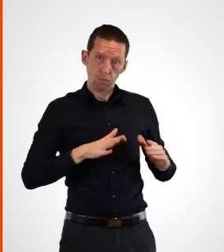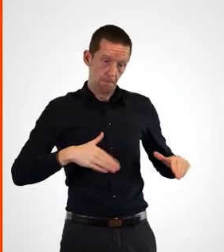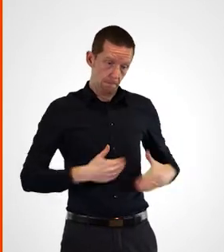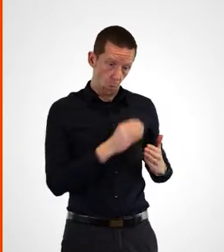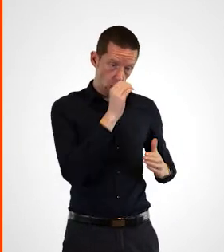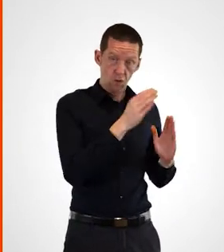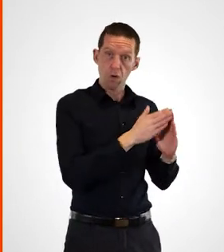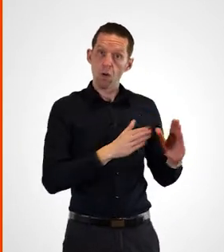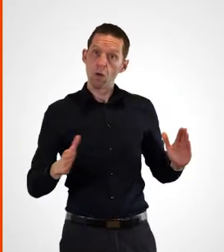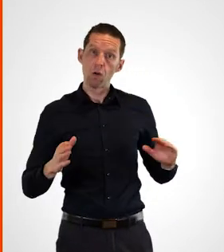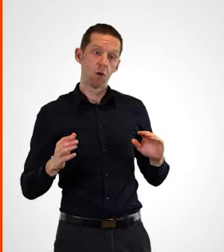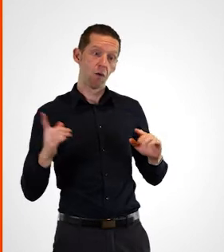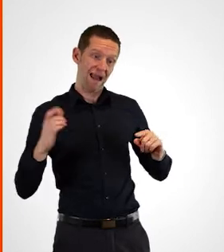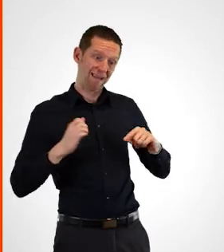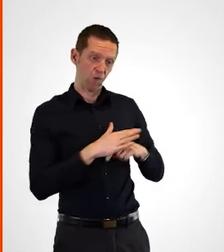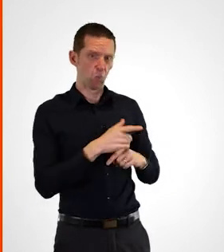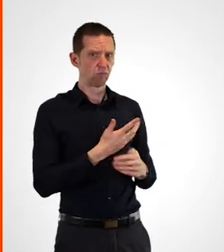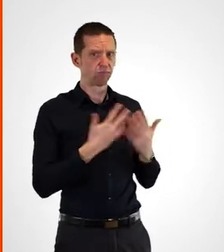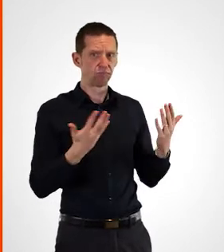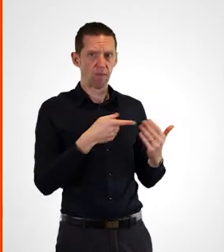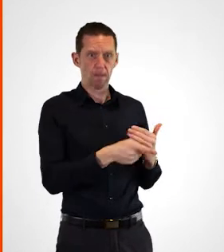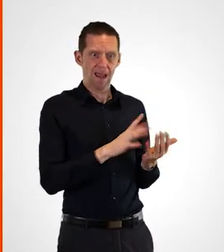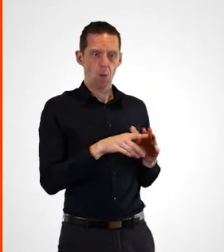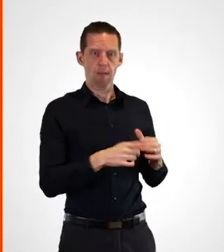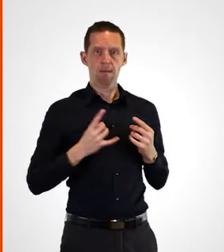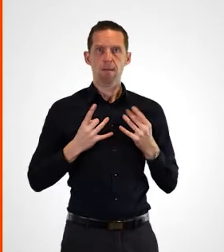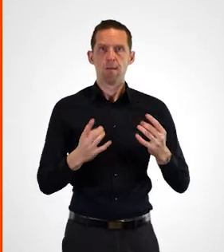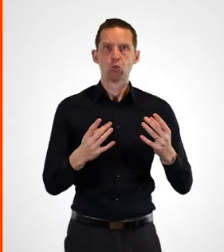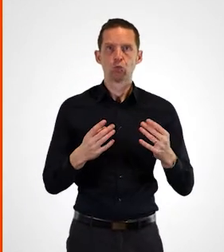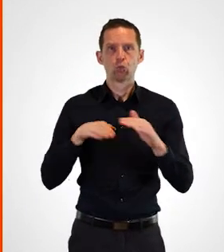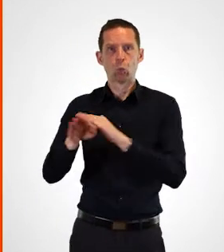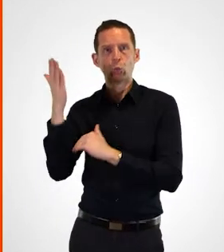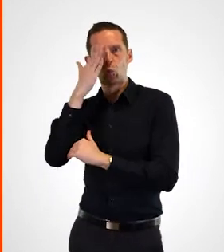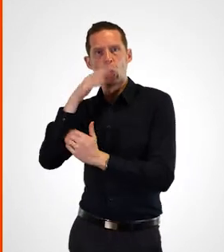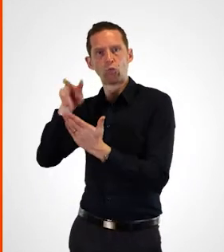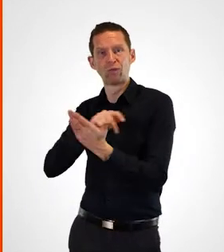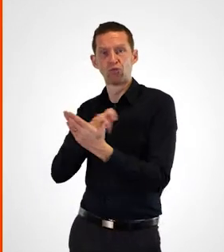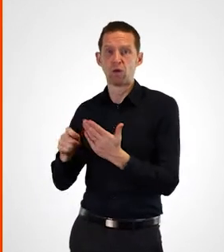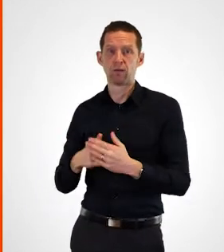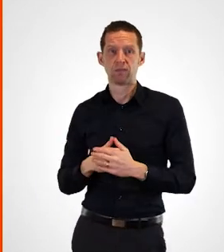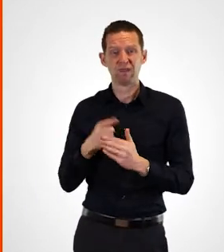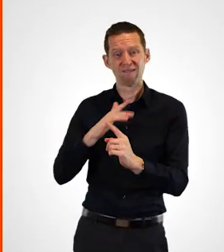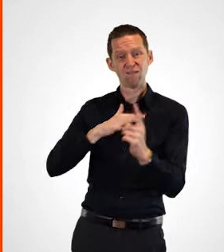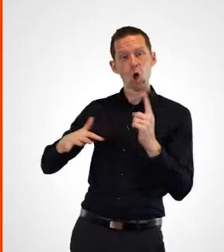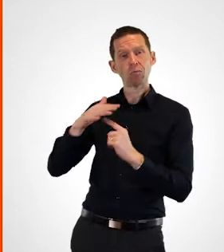has a huge impact on how that child is set up for learning to read and write, these kind of environmental factors